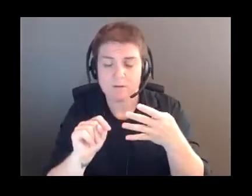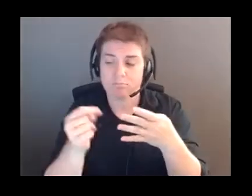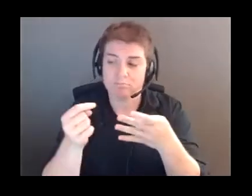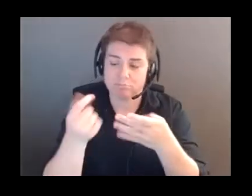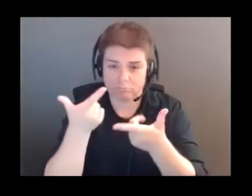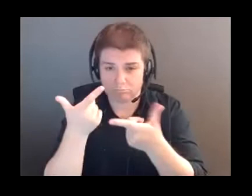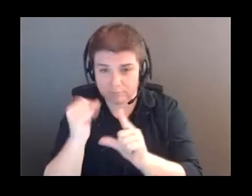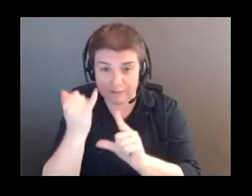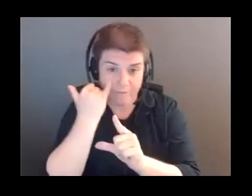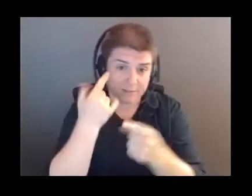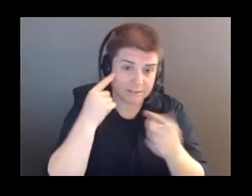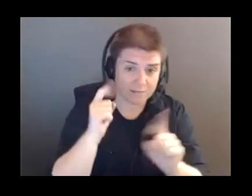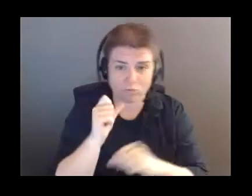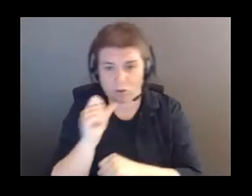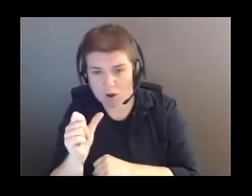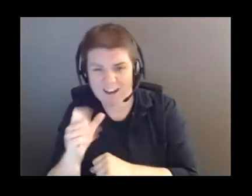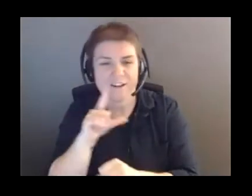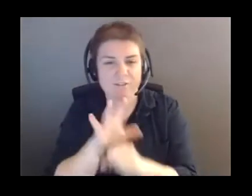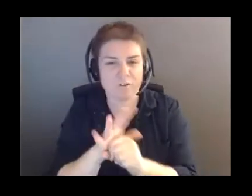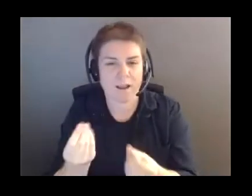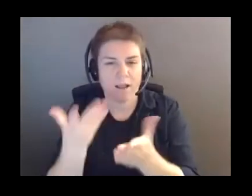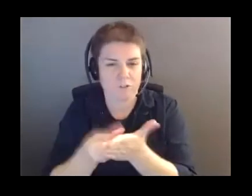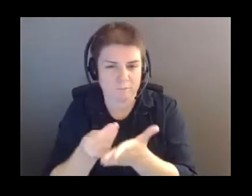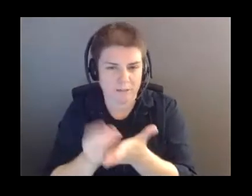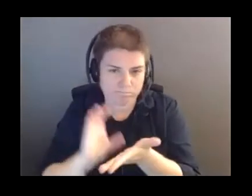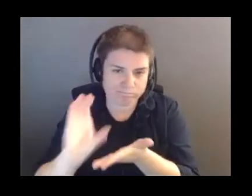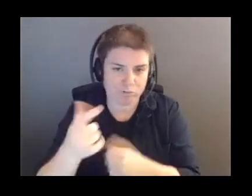not and confirming grant amounts. I recommend adding the grants@calgaryartsdevelopment.com